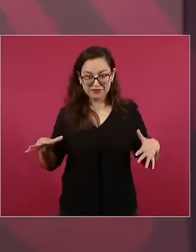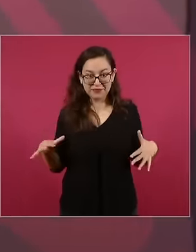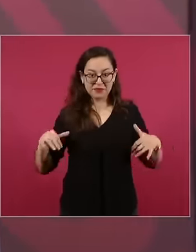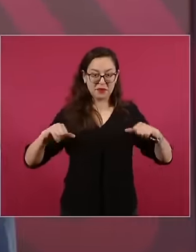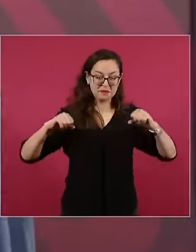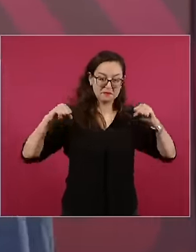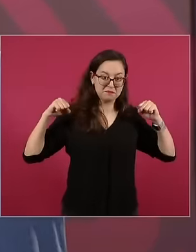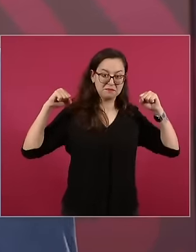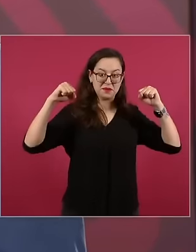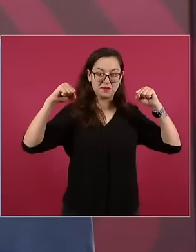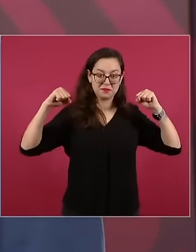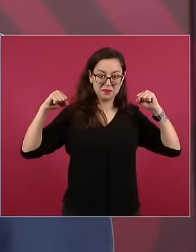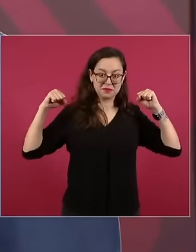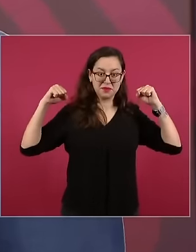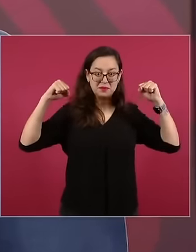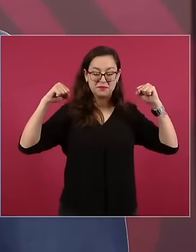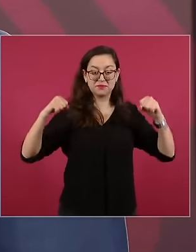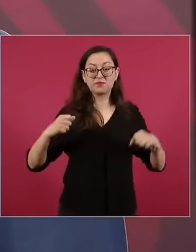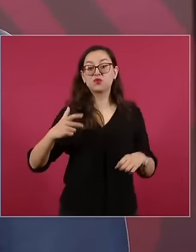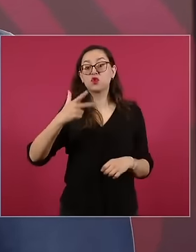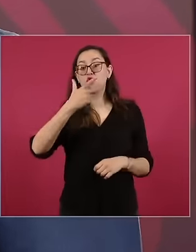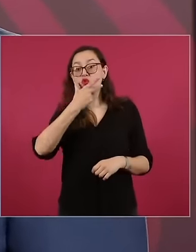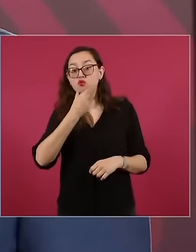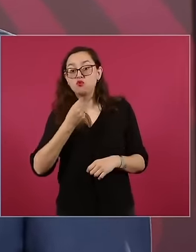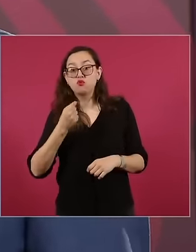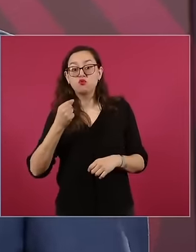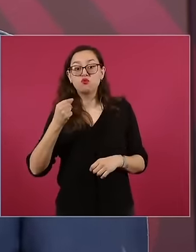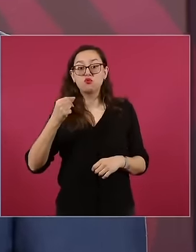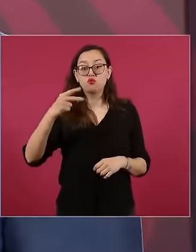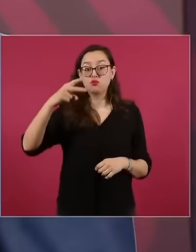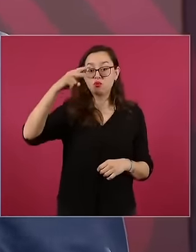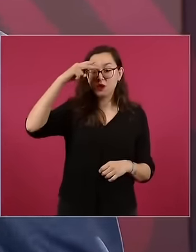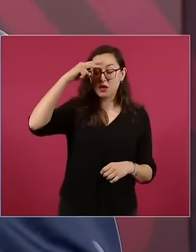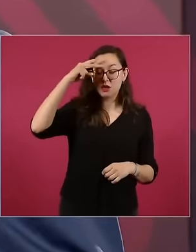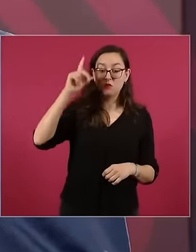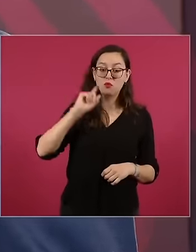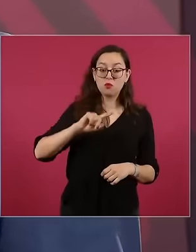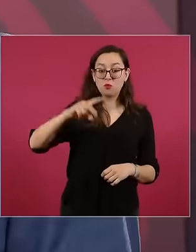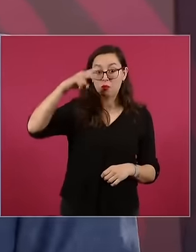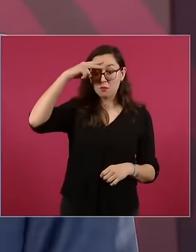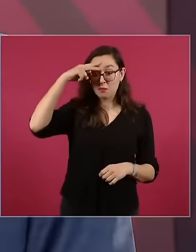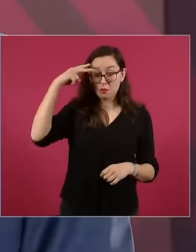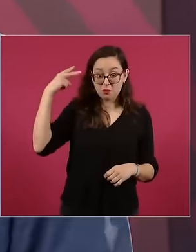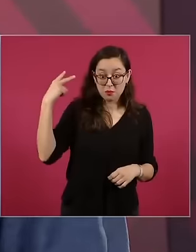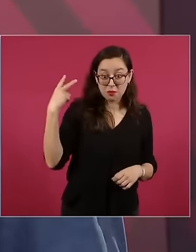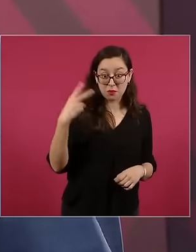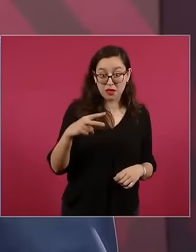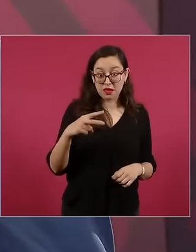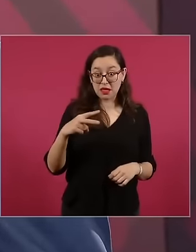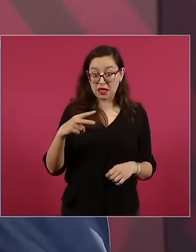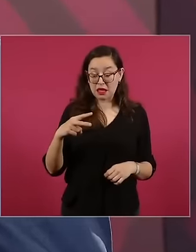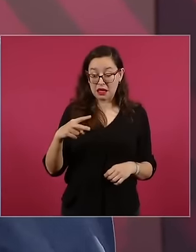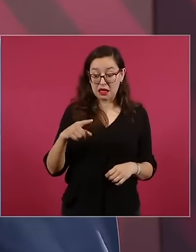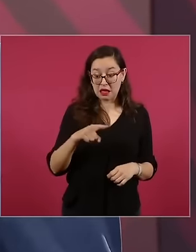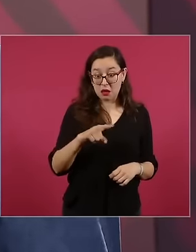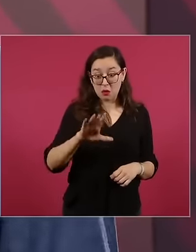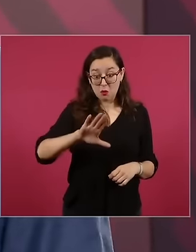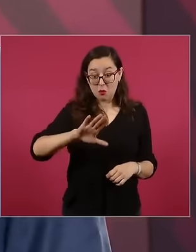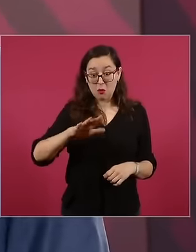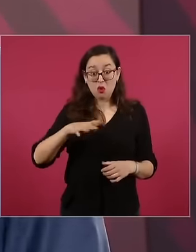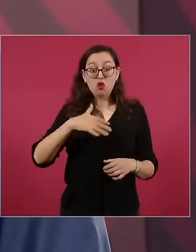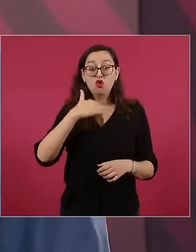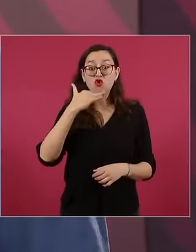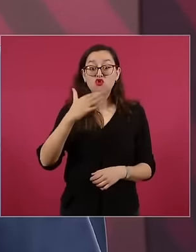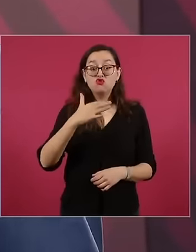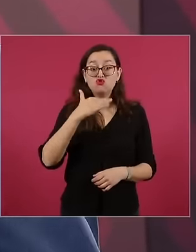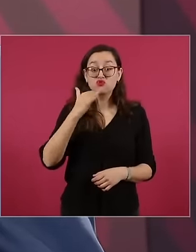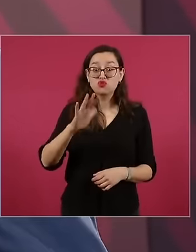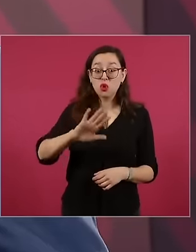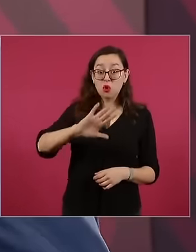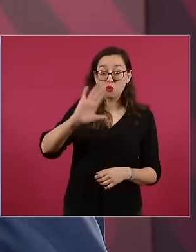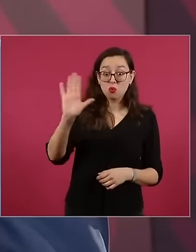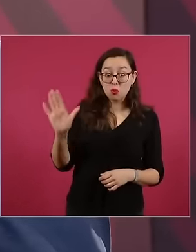I just said Mexicans Mexicans die corruption and I said you can make mistakes and They can say long live don't